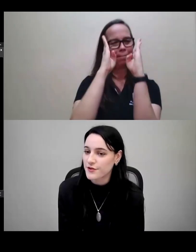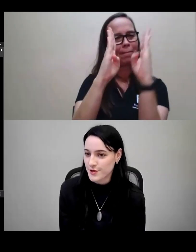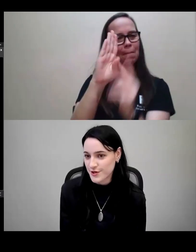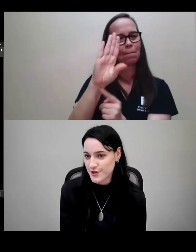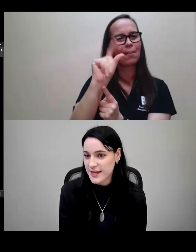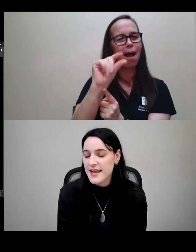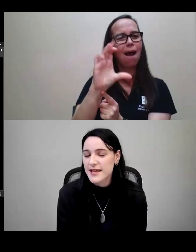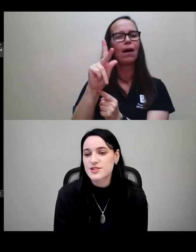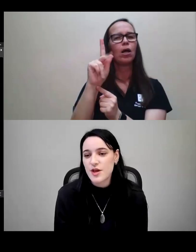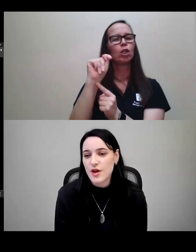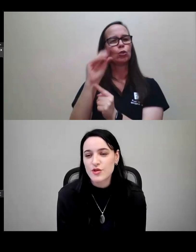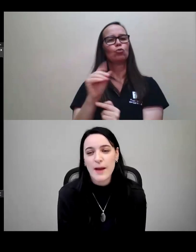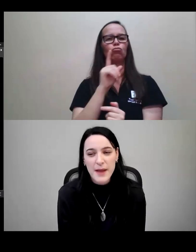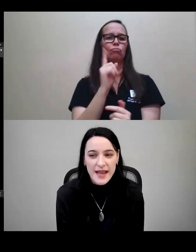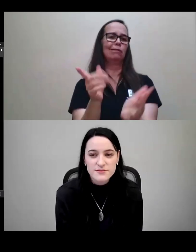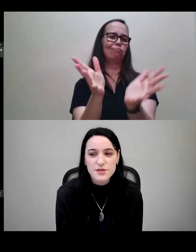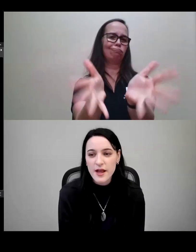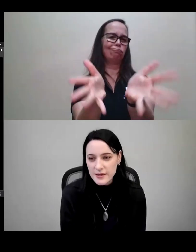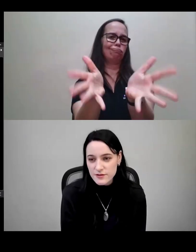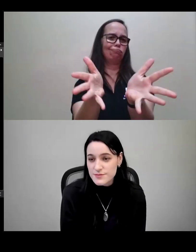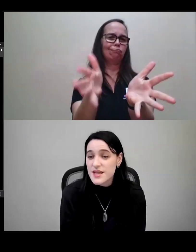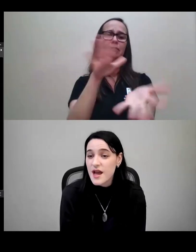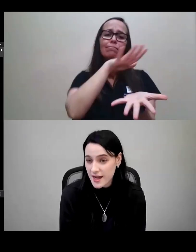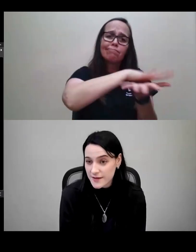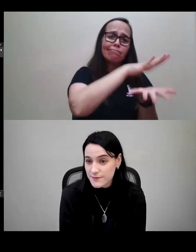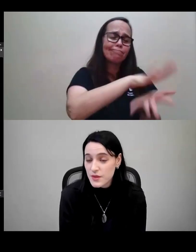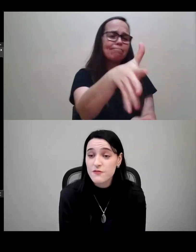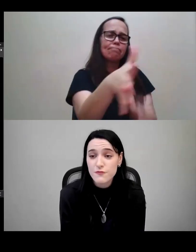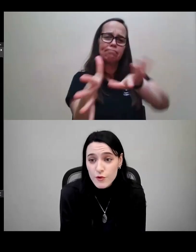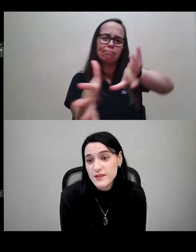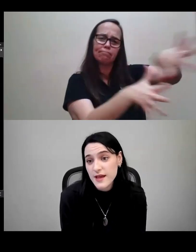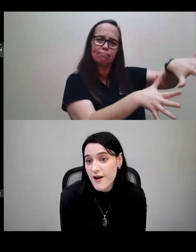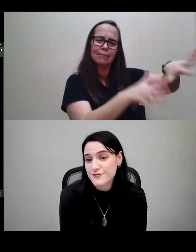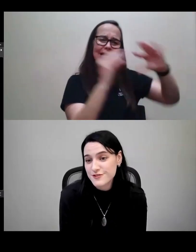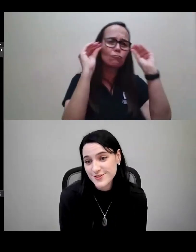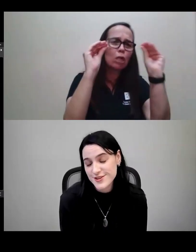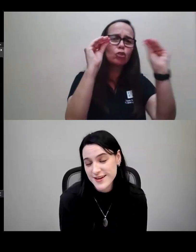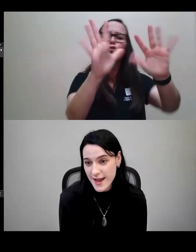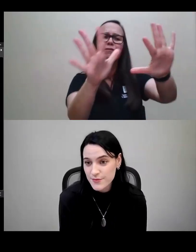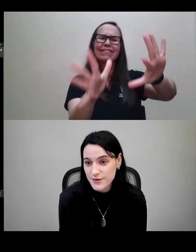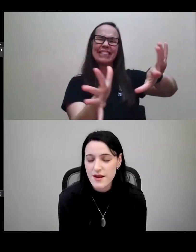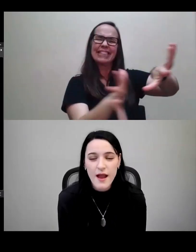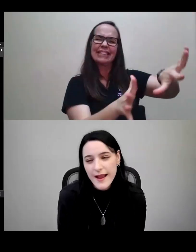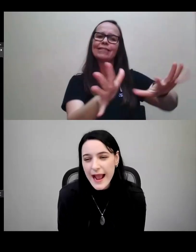how they'll learn. So, you might have to block out some time for that conversation to happen,